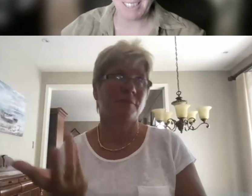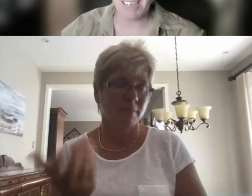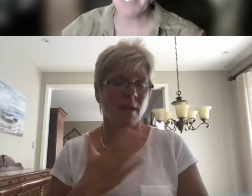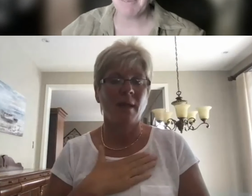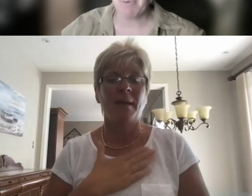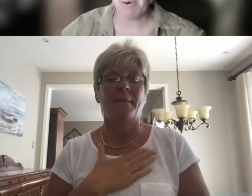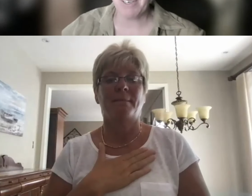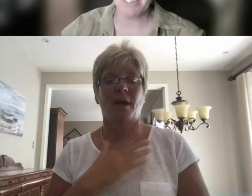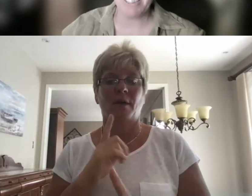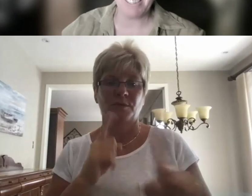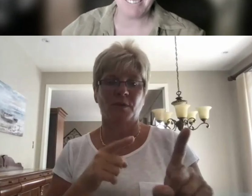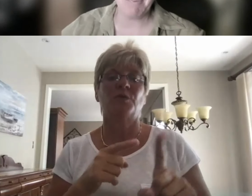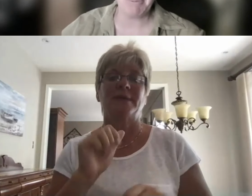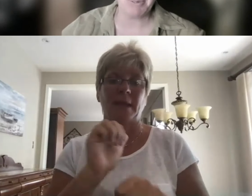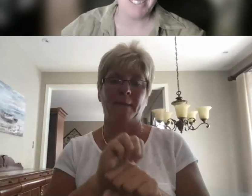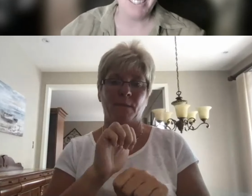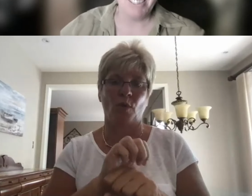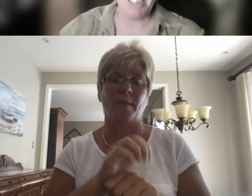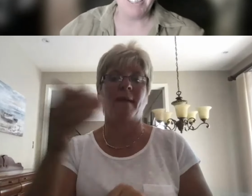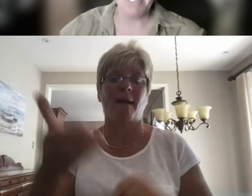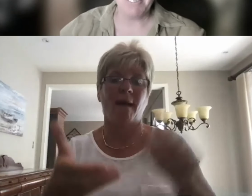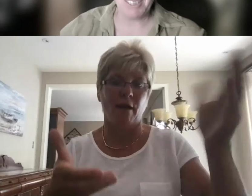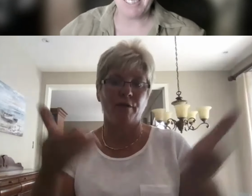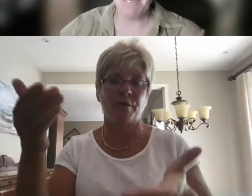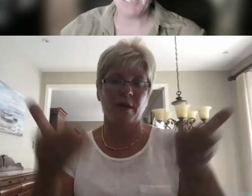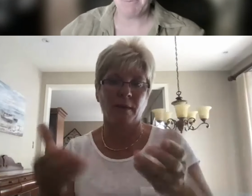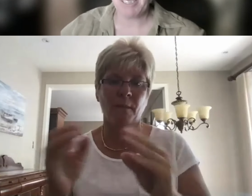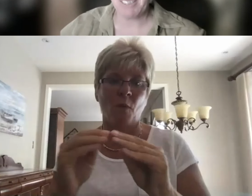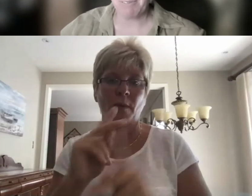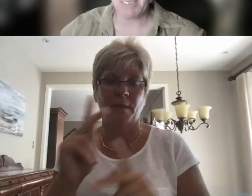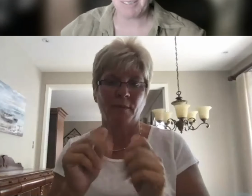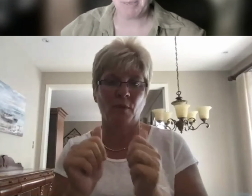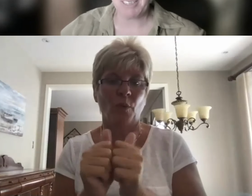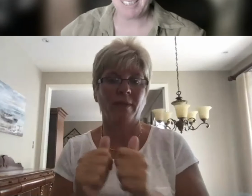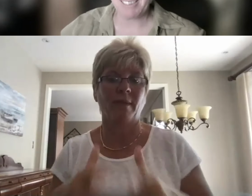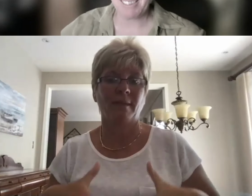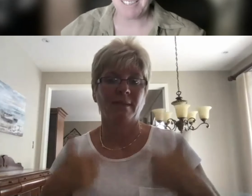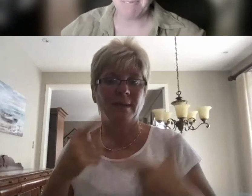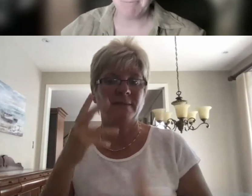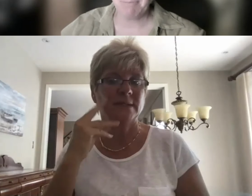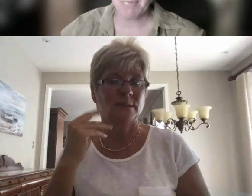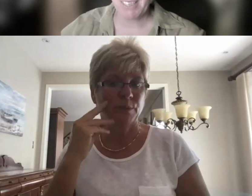hiring more people with lived experience of disability.